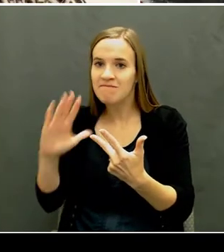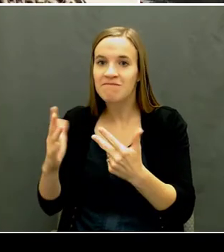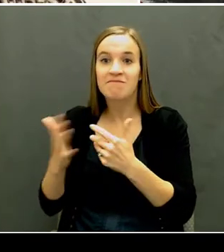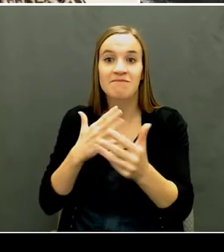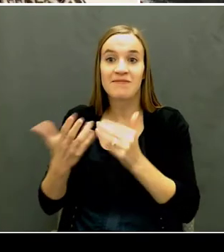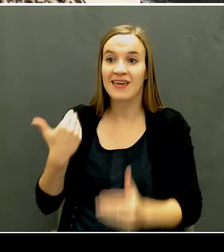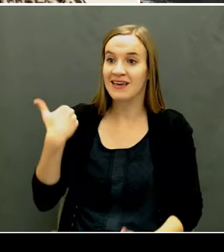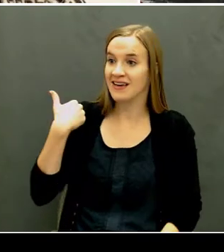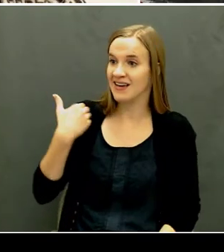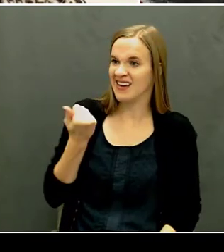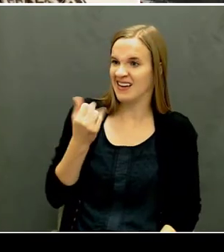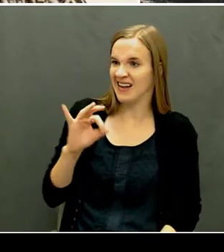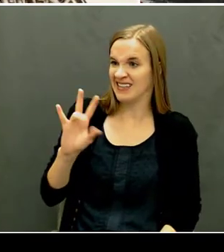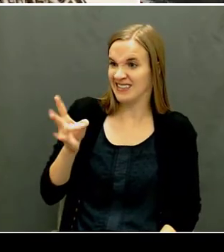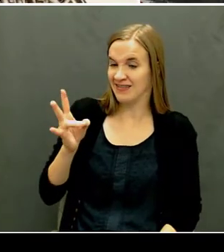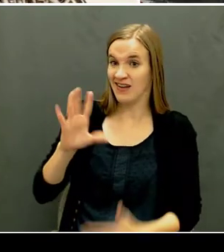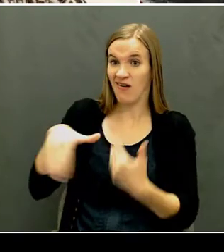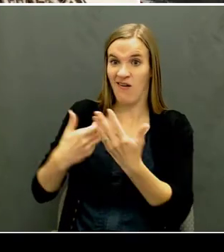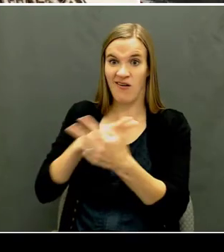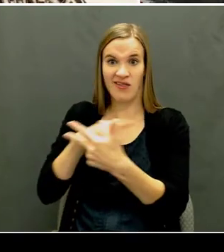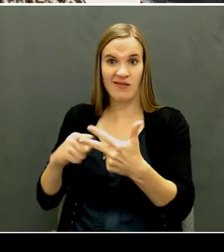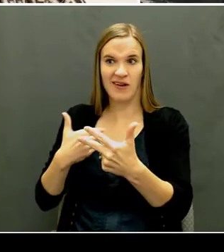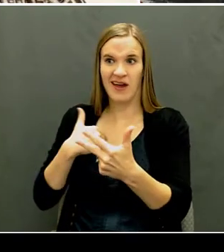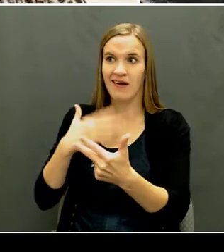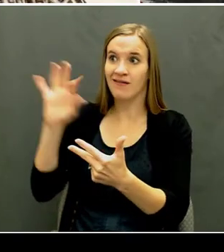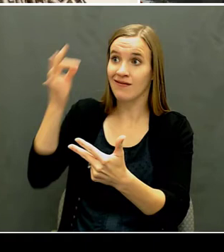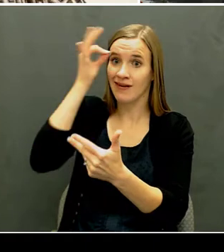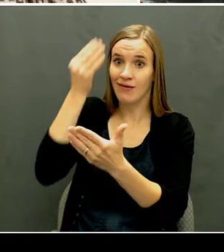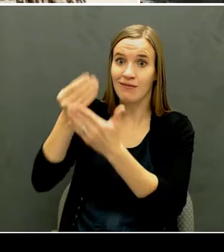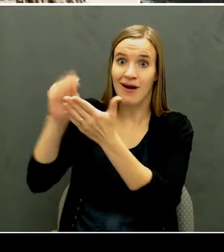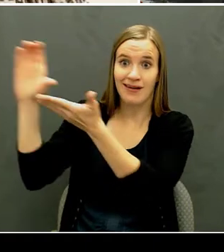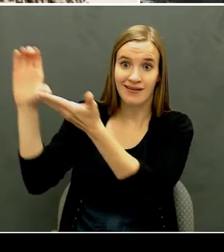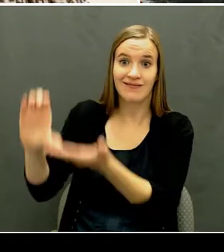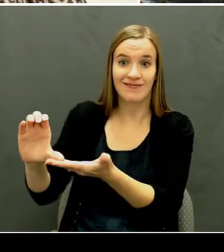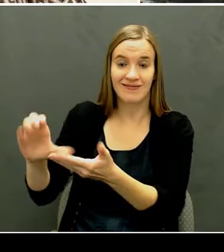Mark Leeper: I'll be darned. Yeah, there's kind of some strange things if you track down and some of